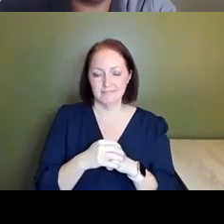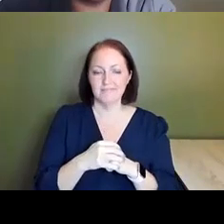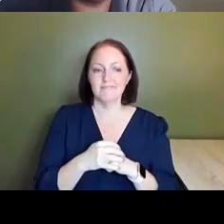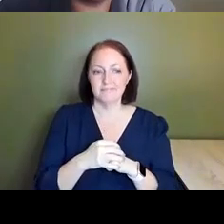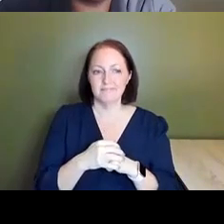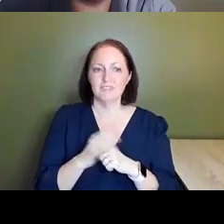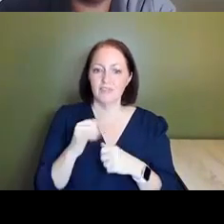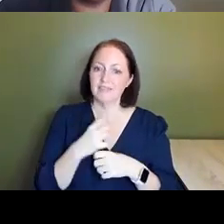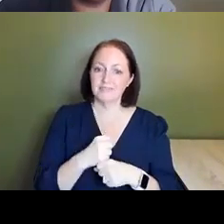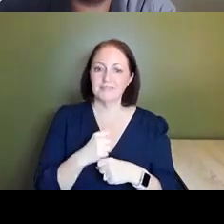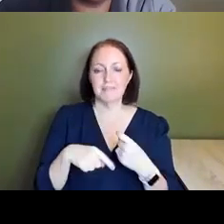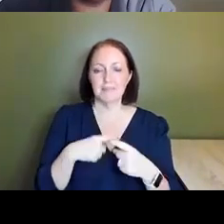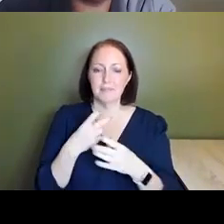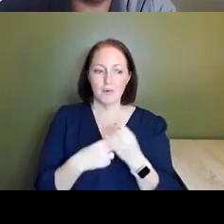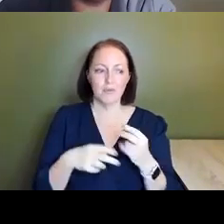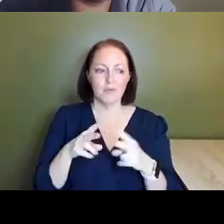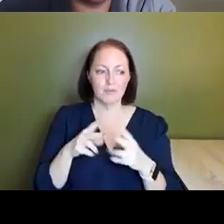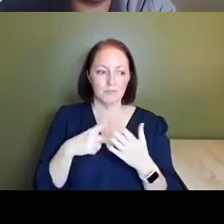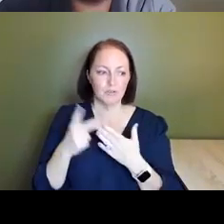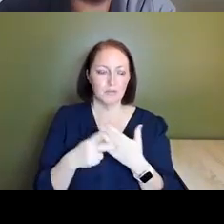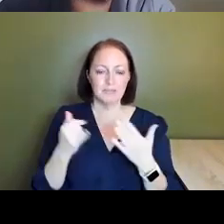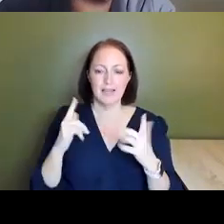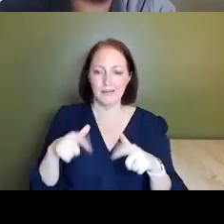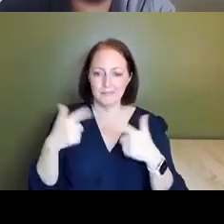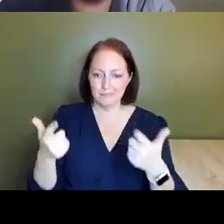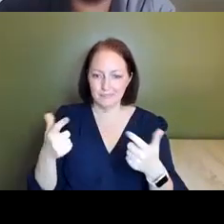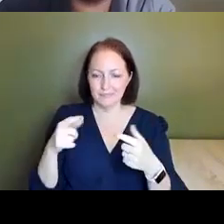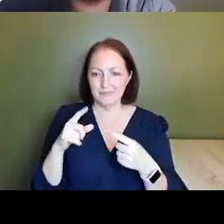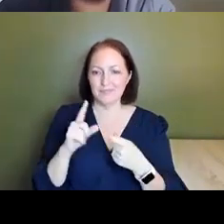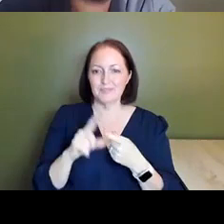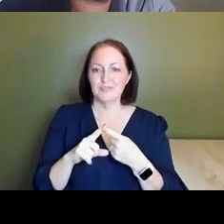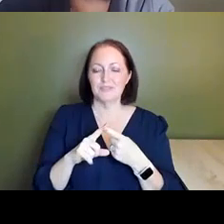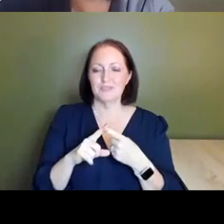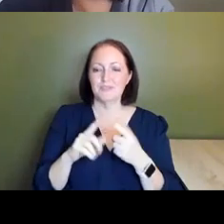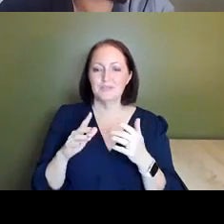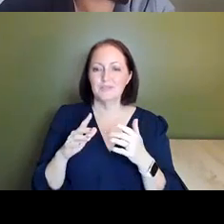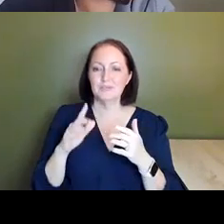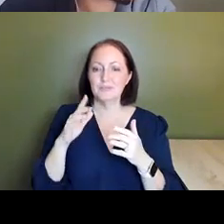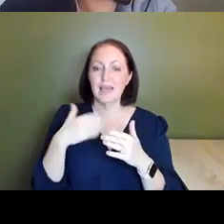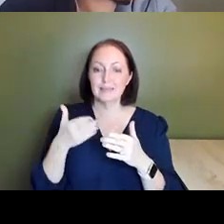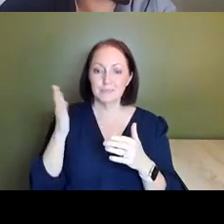both of those programs and I’m going to pass the presentation on to the next presenter.